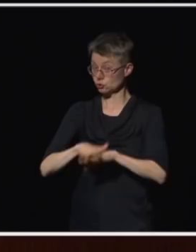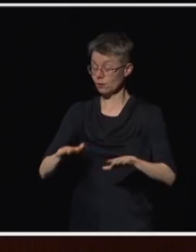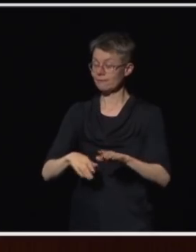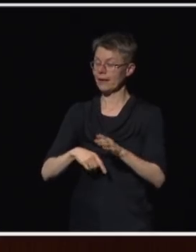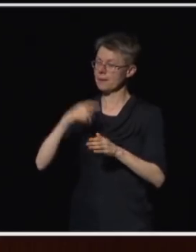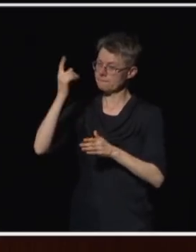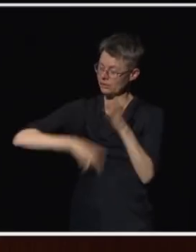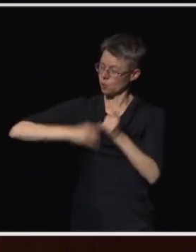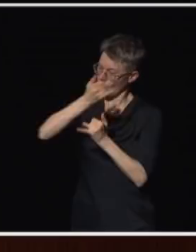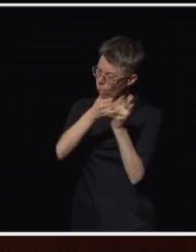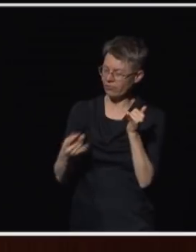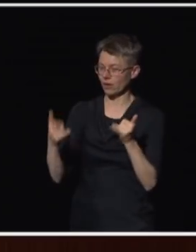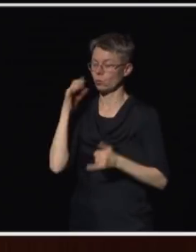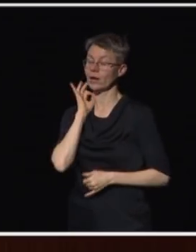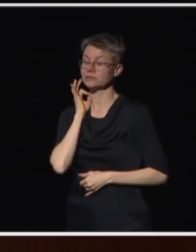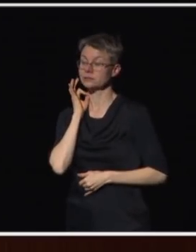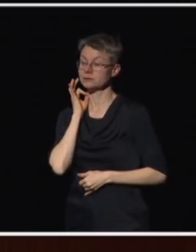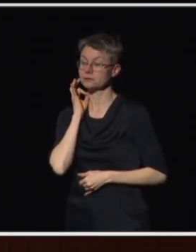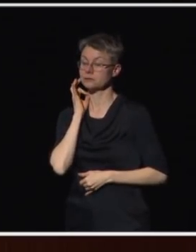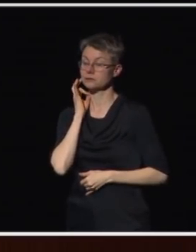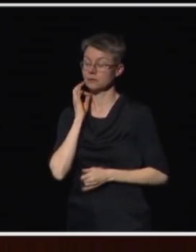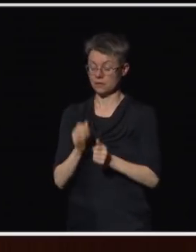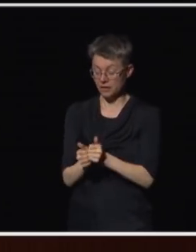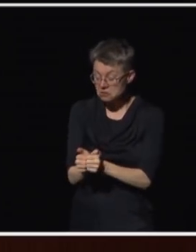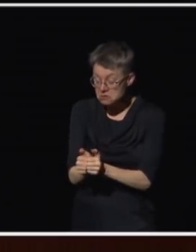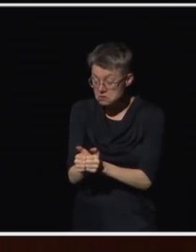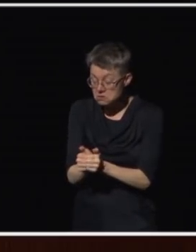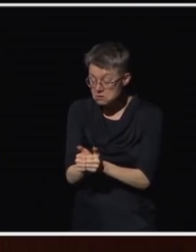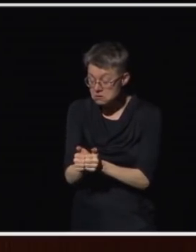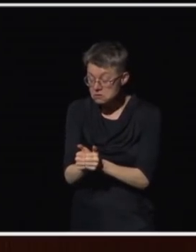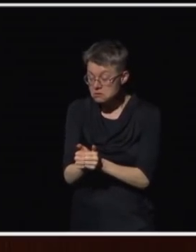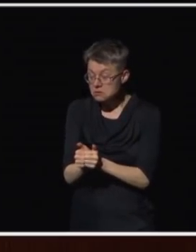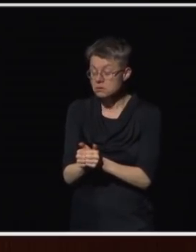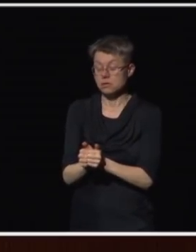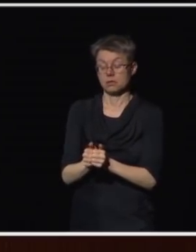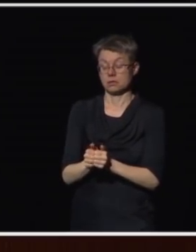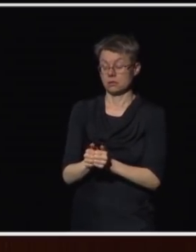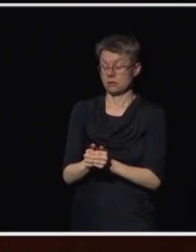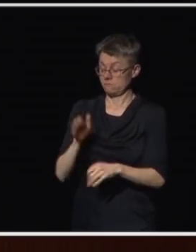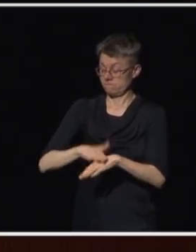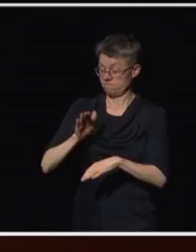So if their method of punishment is to take away the PlayStation, where a white parent might only take it away for one week, they take it away for two weeks. Why are they doing that?